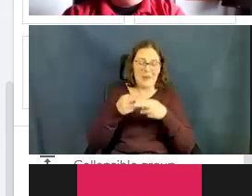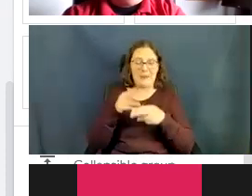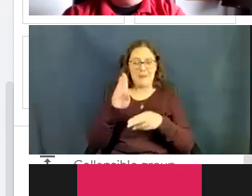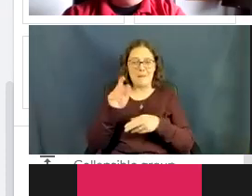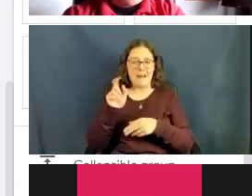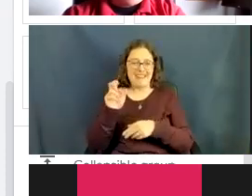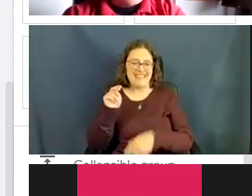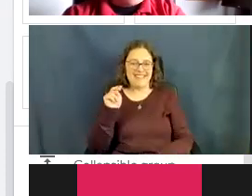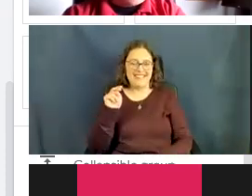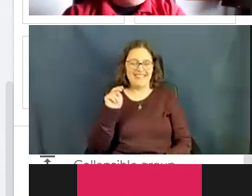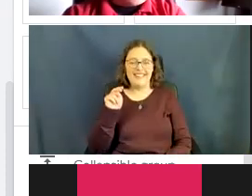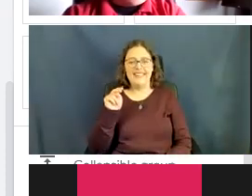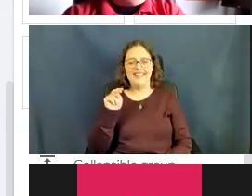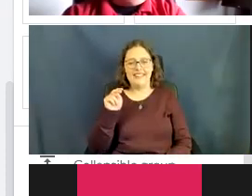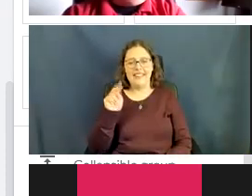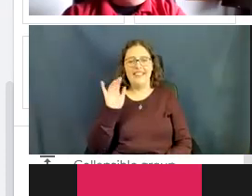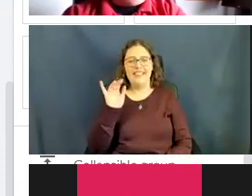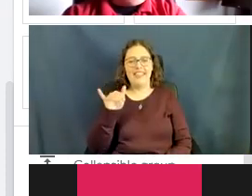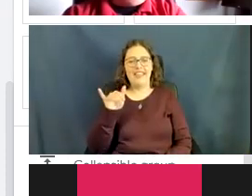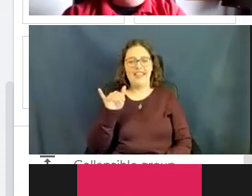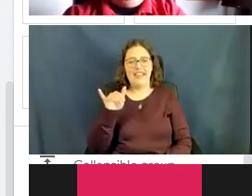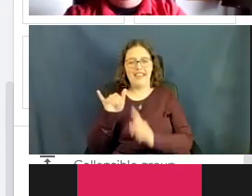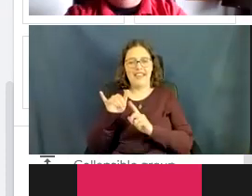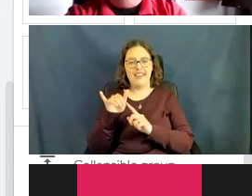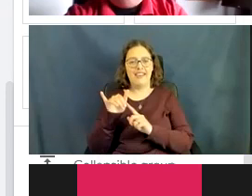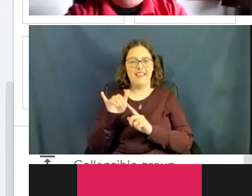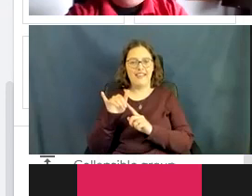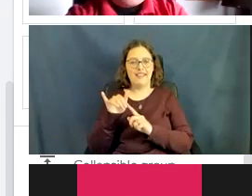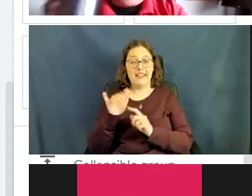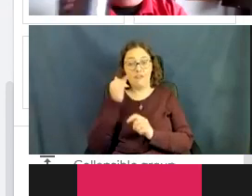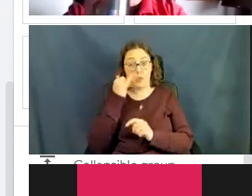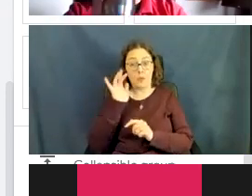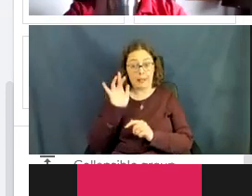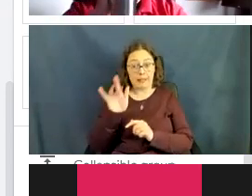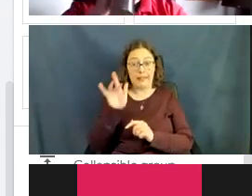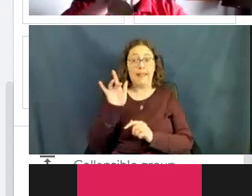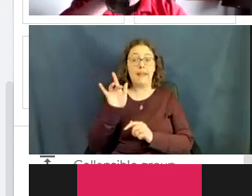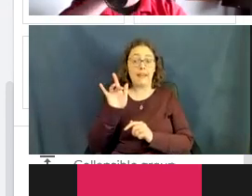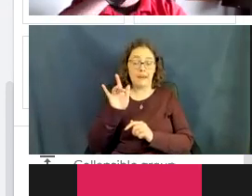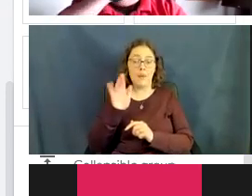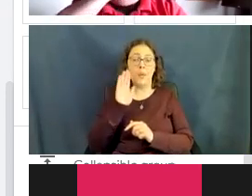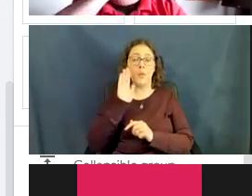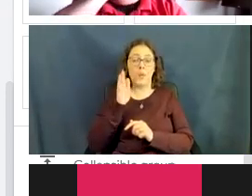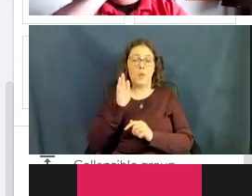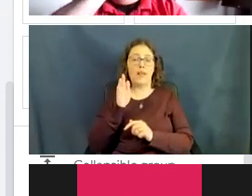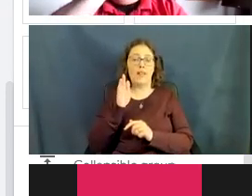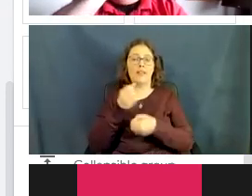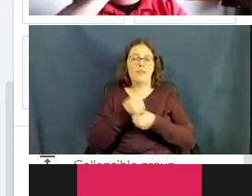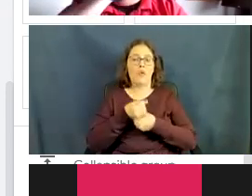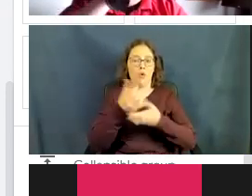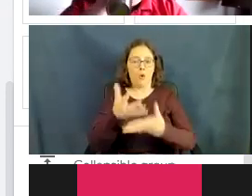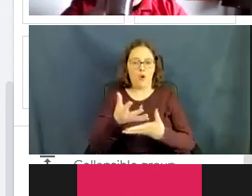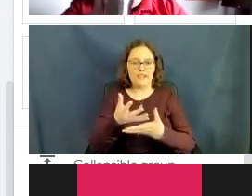a drive, whatever you are going to save it and title it the students name or the title